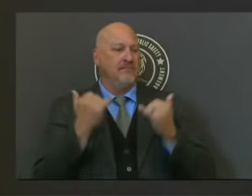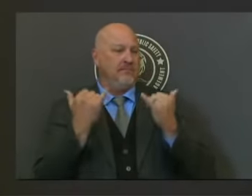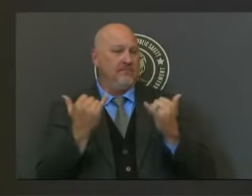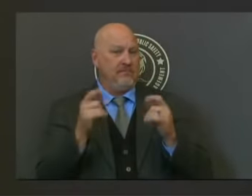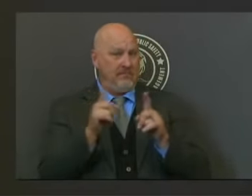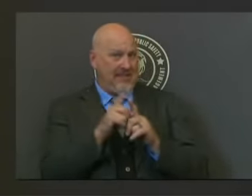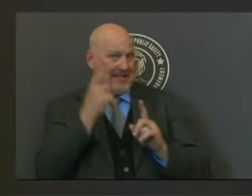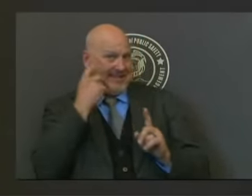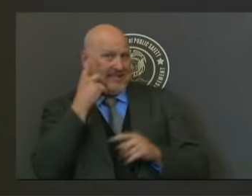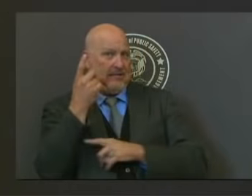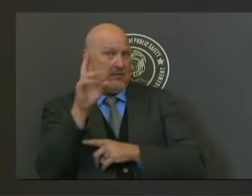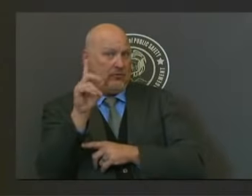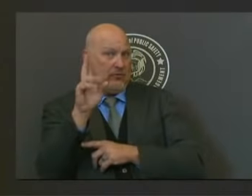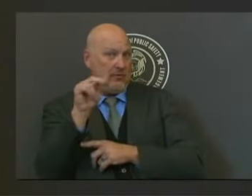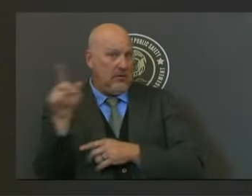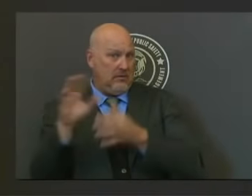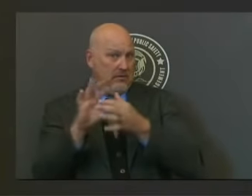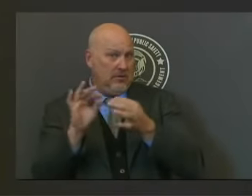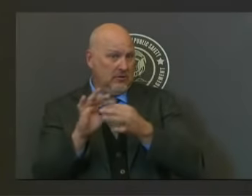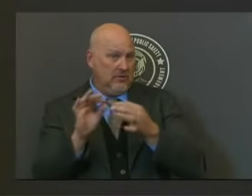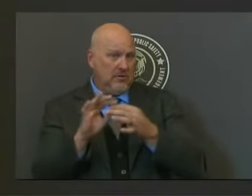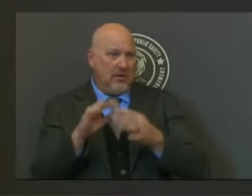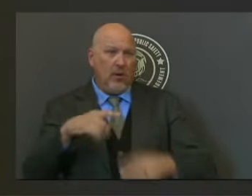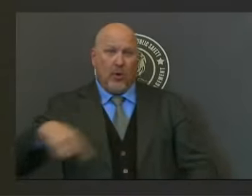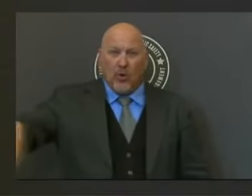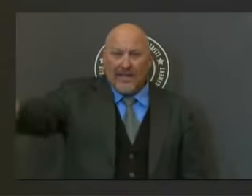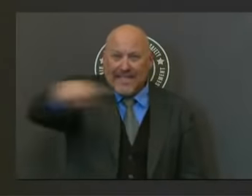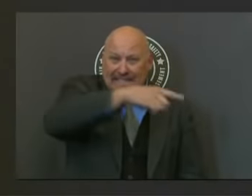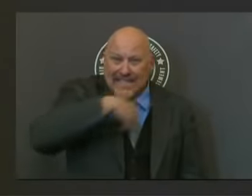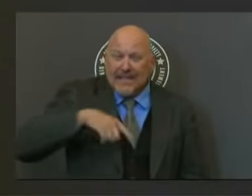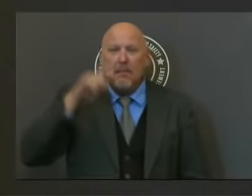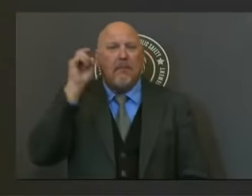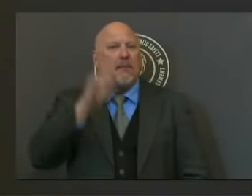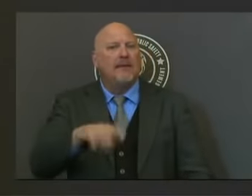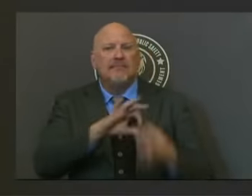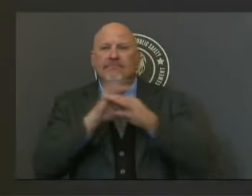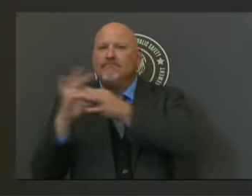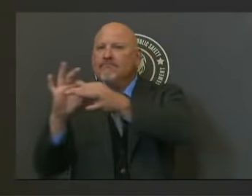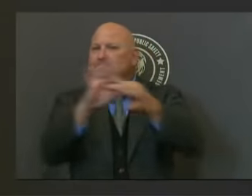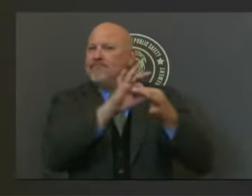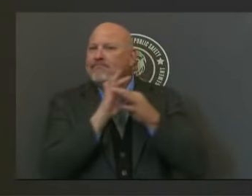out to formalize this coming